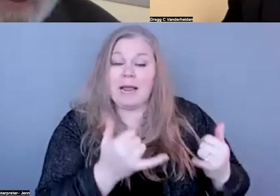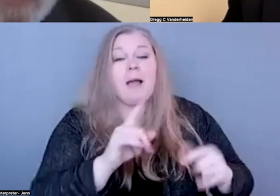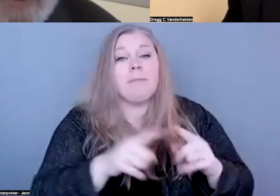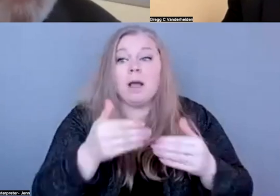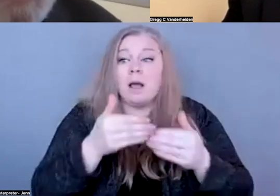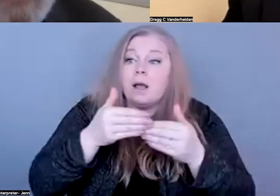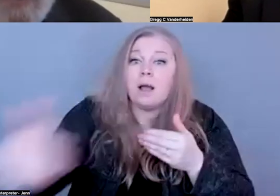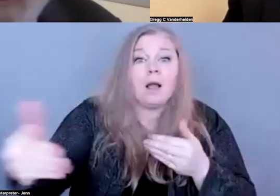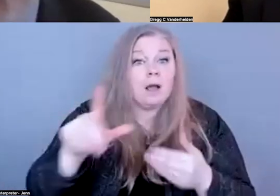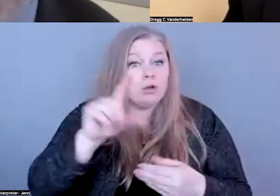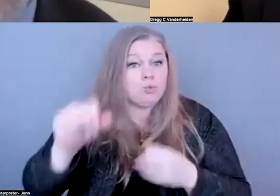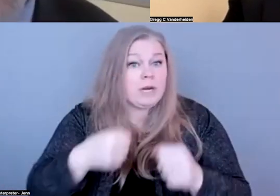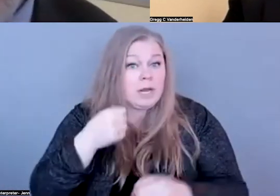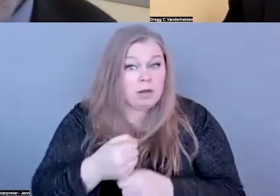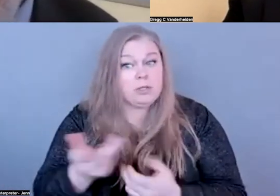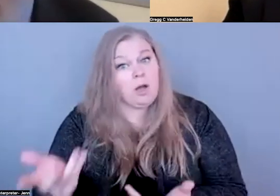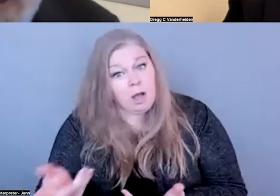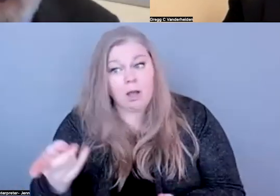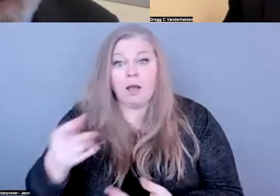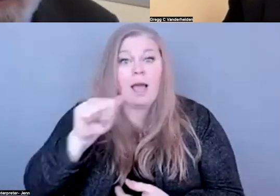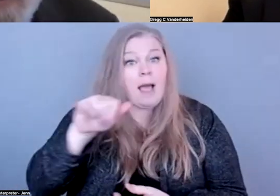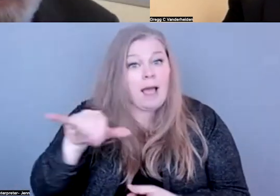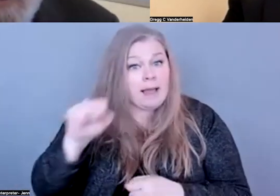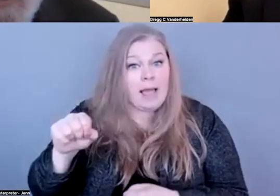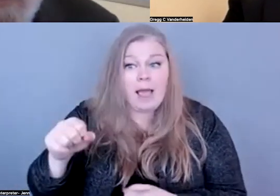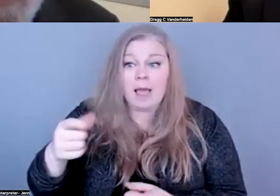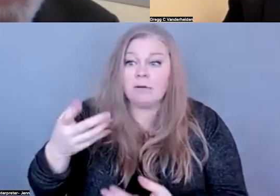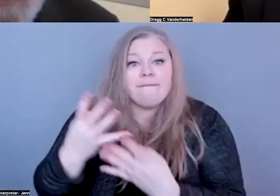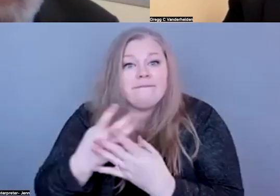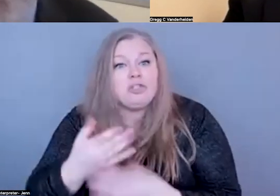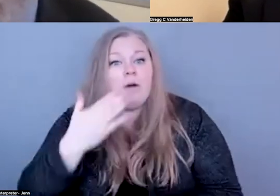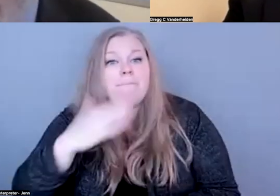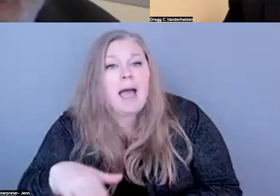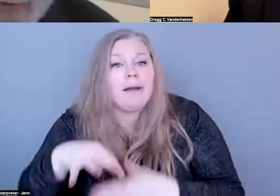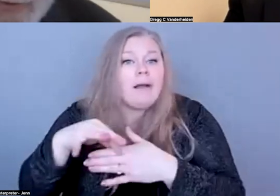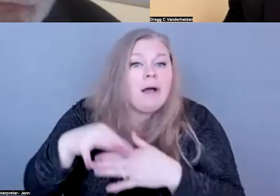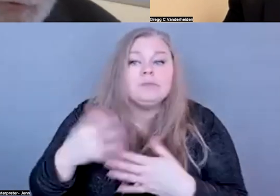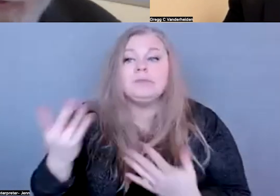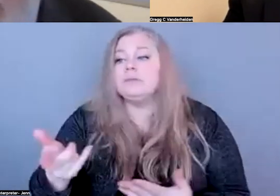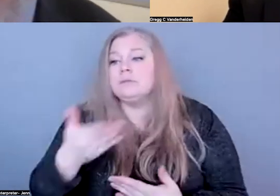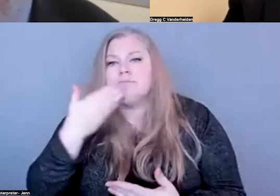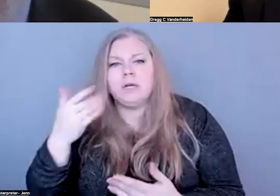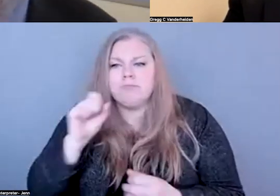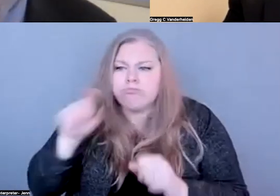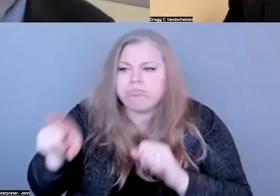that AI can filter bad content out and do a better job of detecting and rejecting bad behaviors.